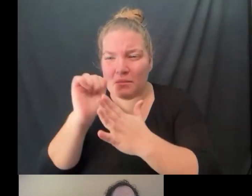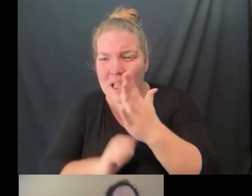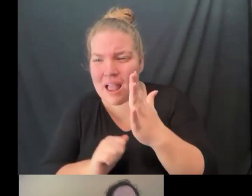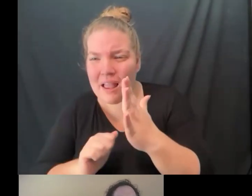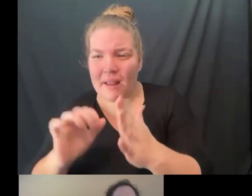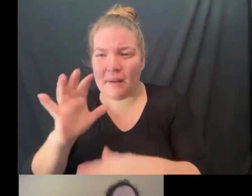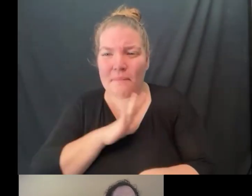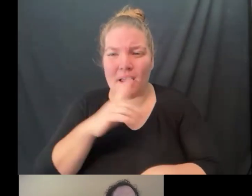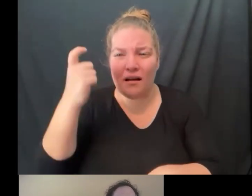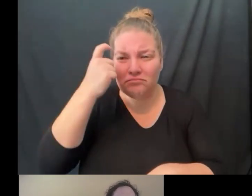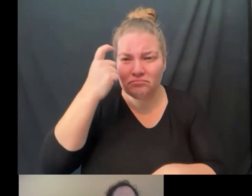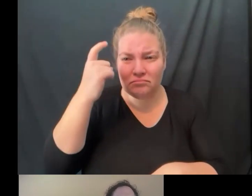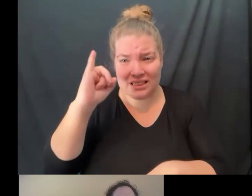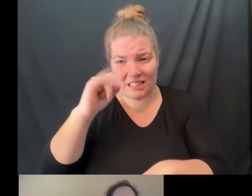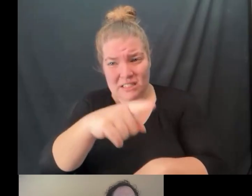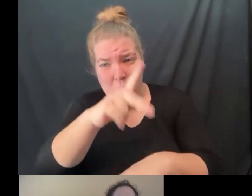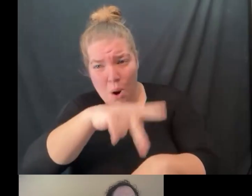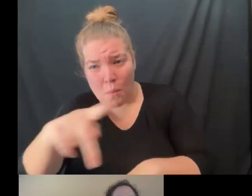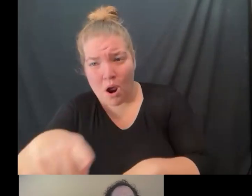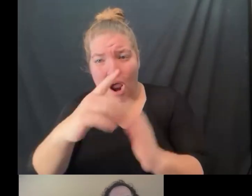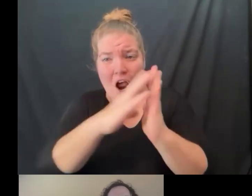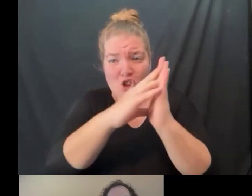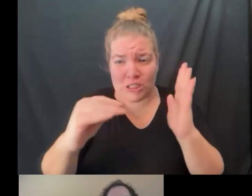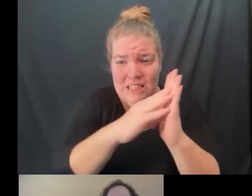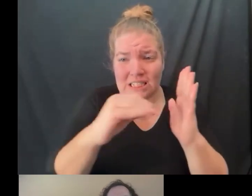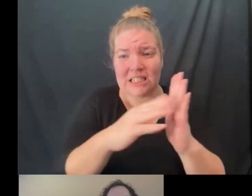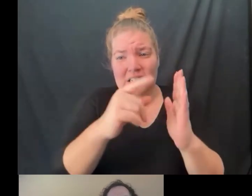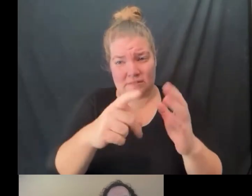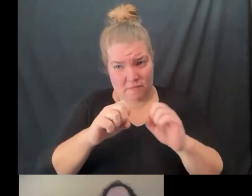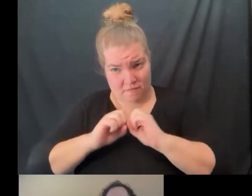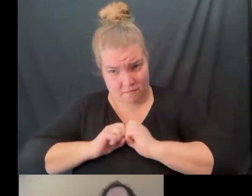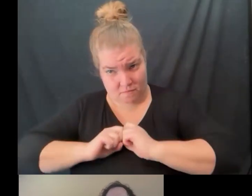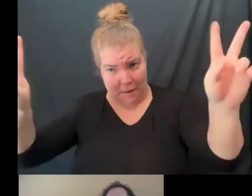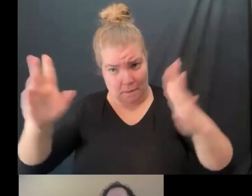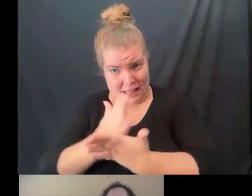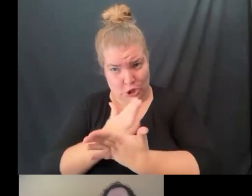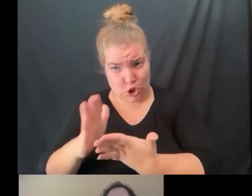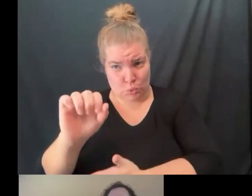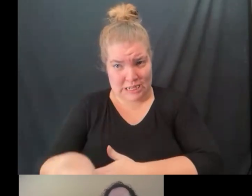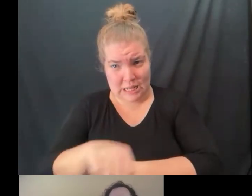maybe I missed it, but is the PowerPoint recording going to be available afterwards?